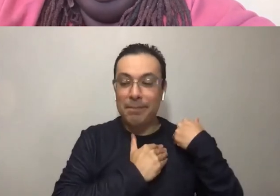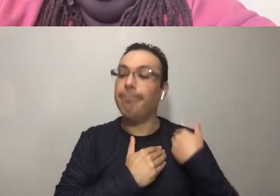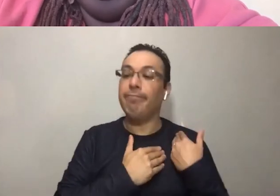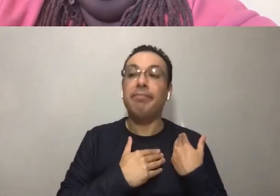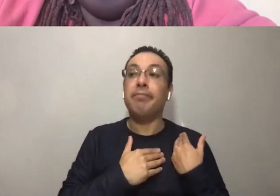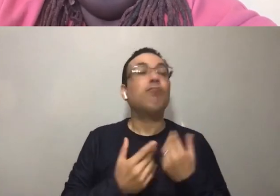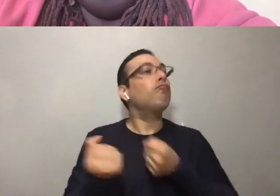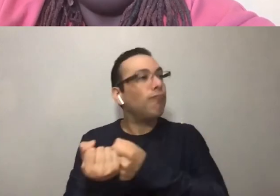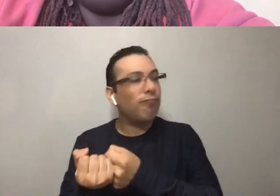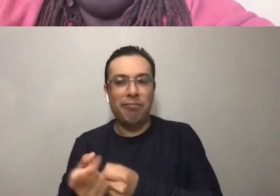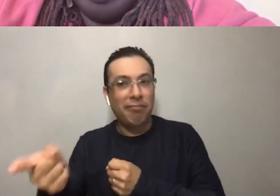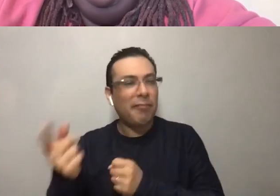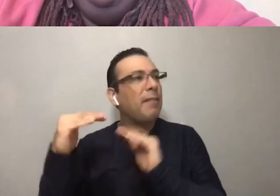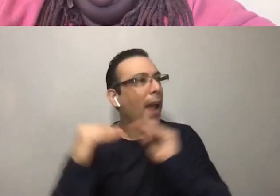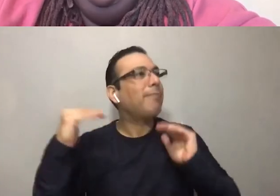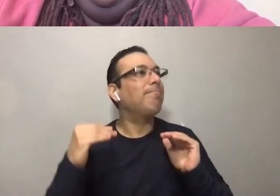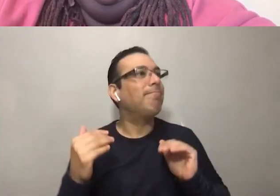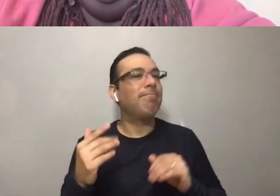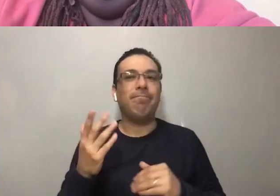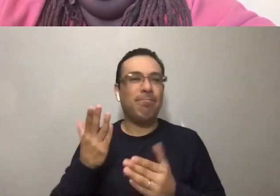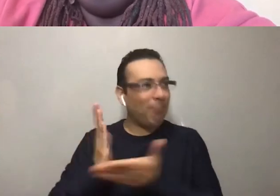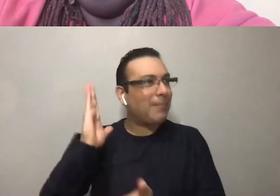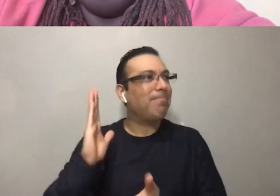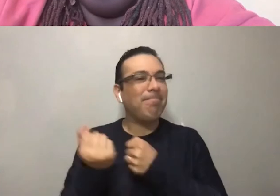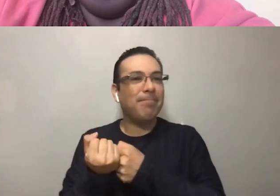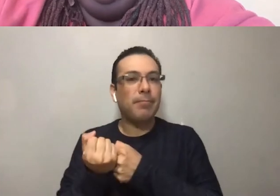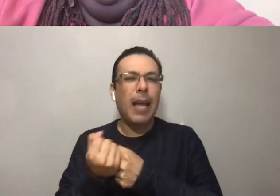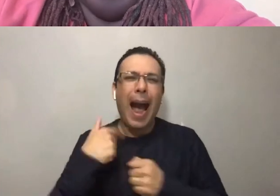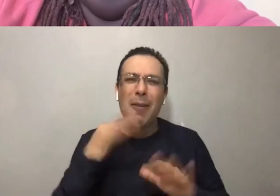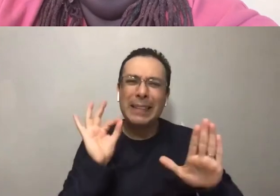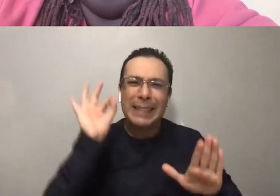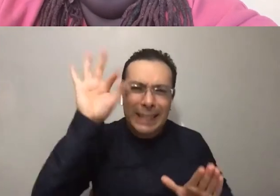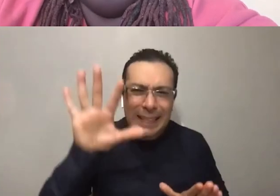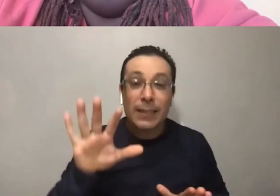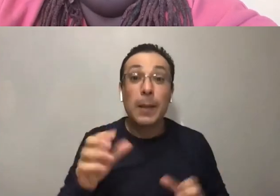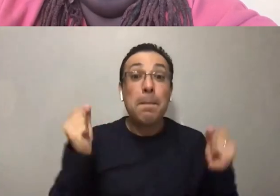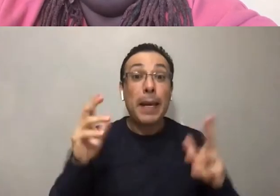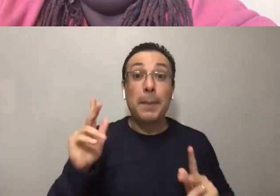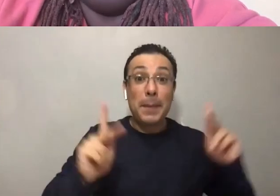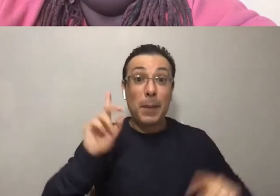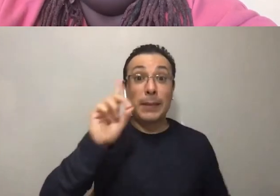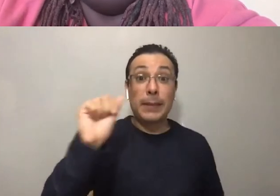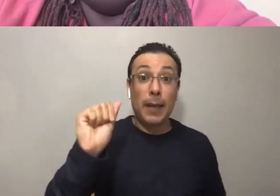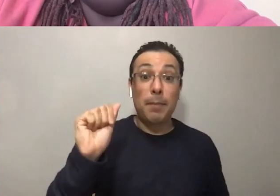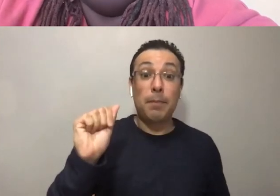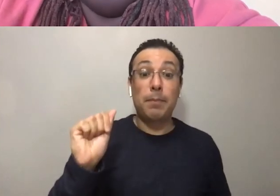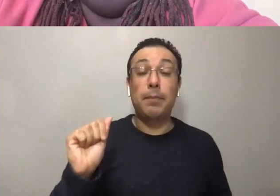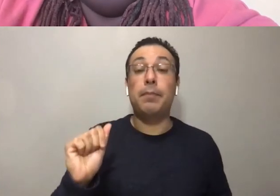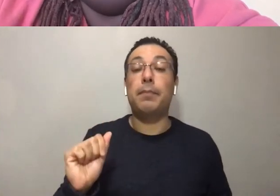So I just wanted to give that caveat, because I feel like a lot of disabled people are very much so—